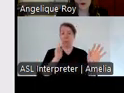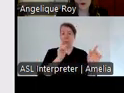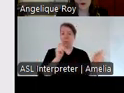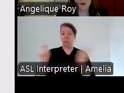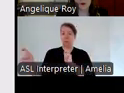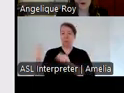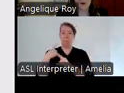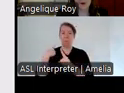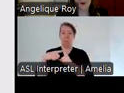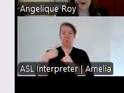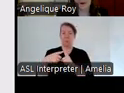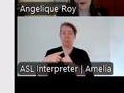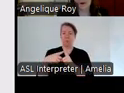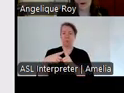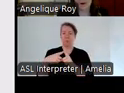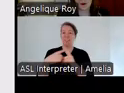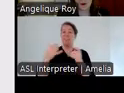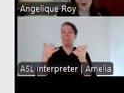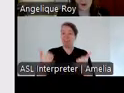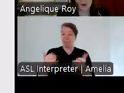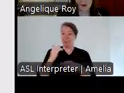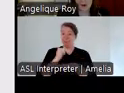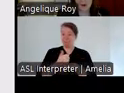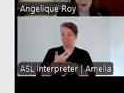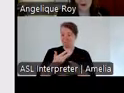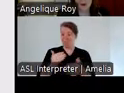okay, now, let's shift over to future directions and our plans moving forward.